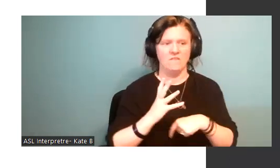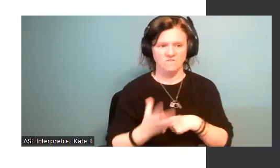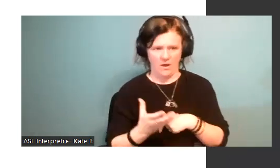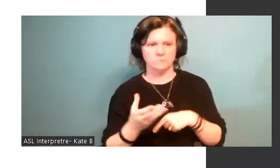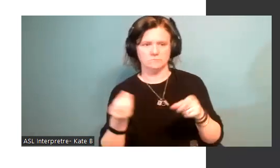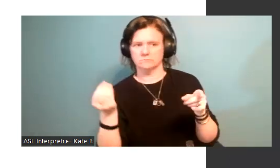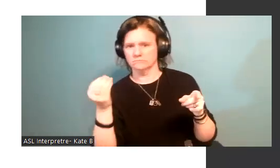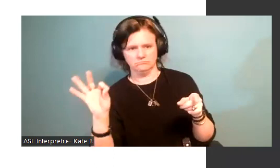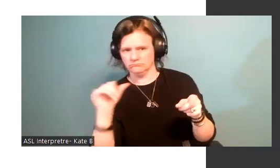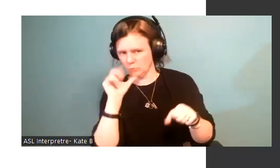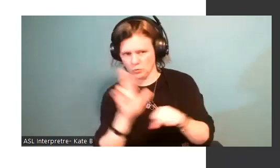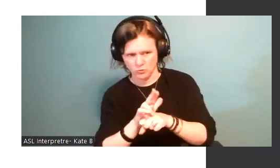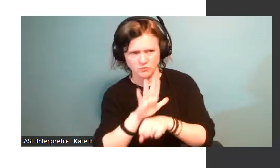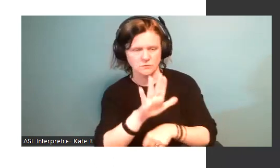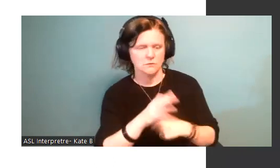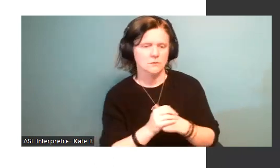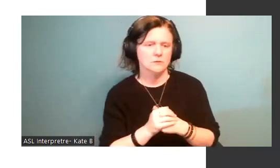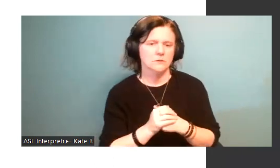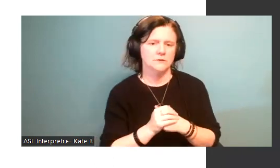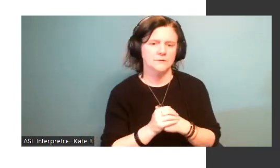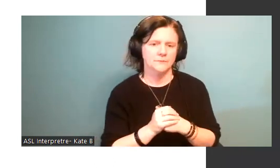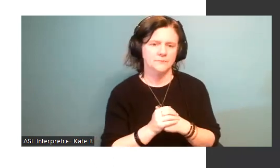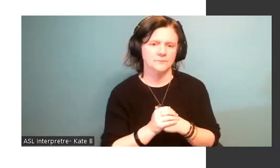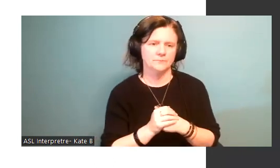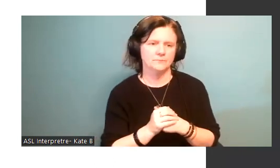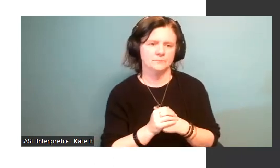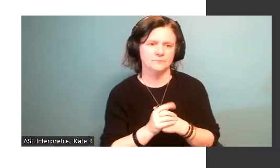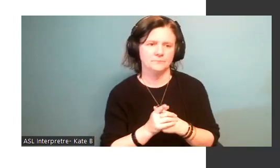you're doing, if you have things in place to be